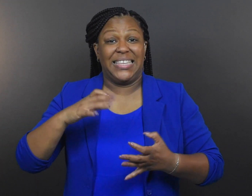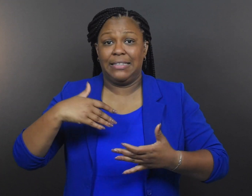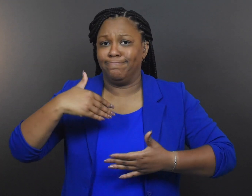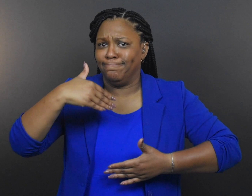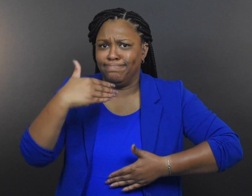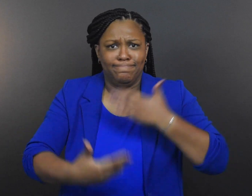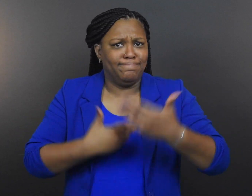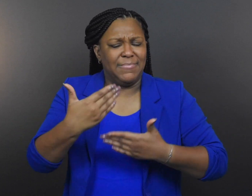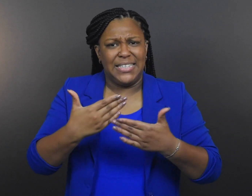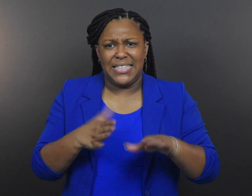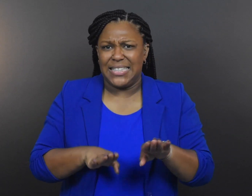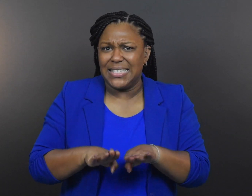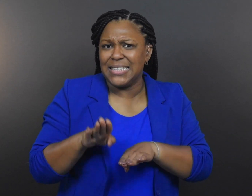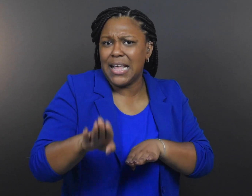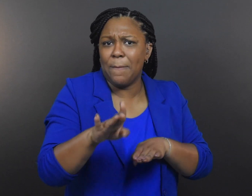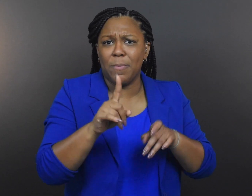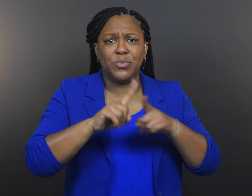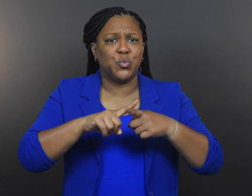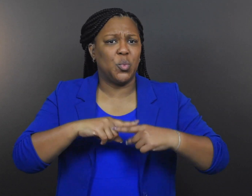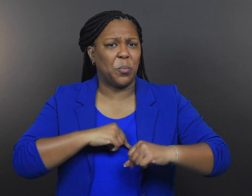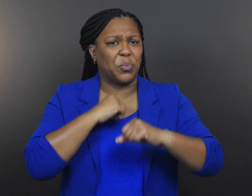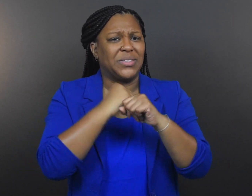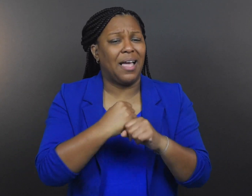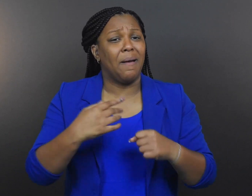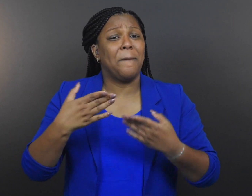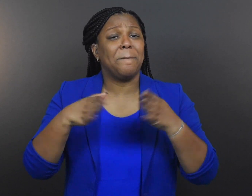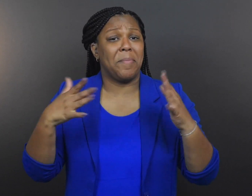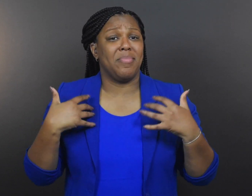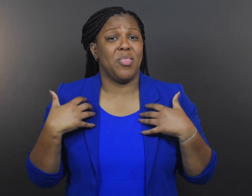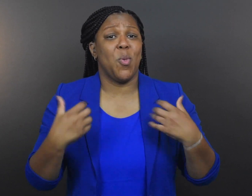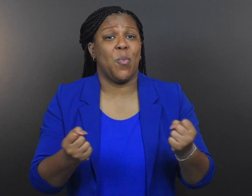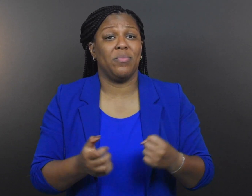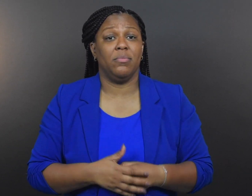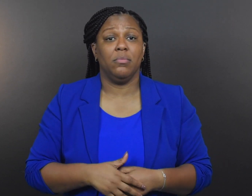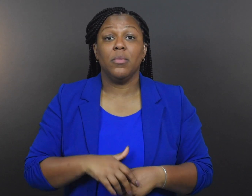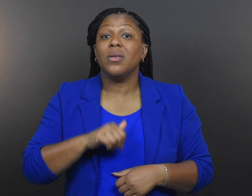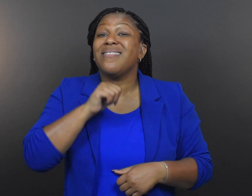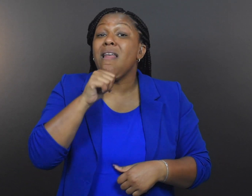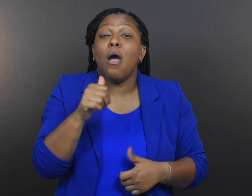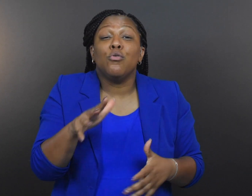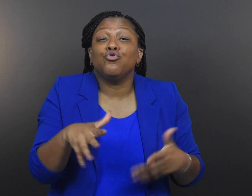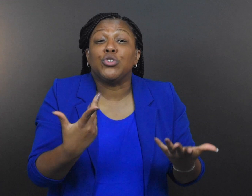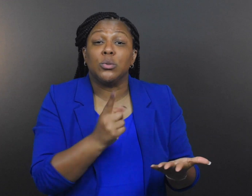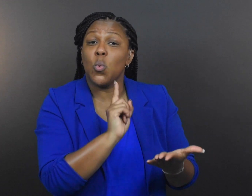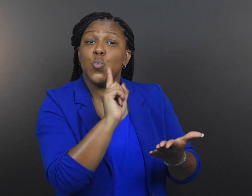“They are really stepping up to protect public health—not just treating our sewage,